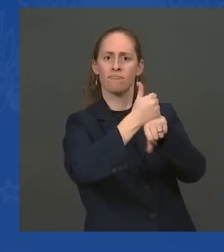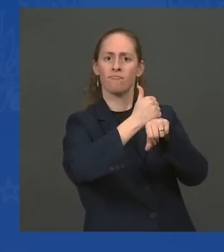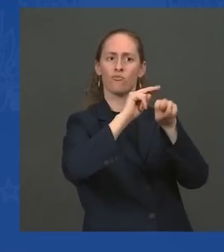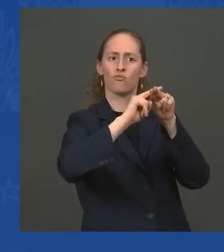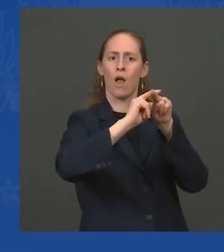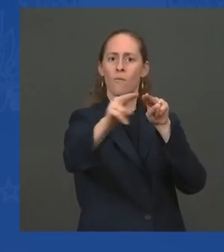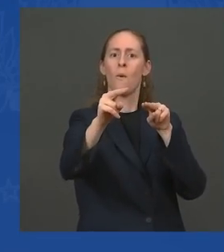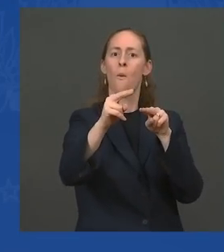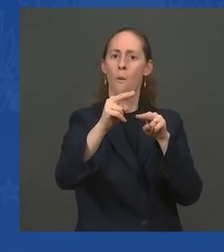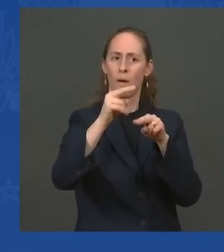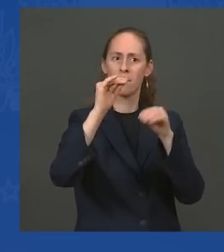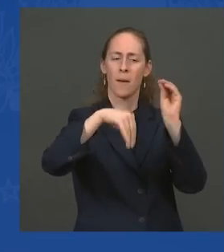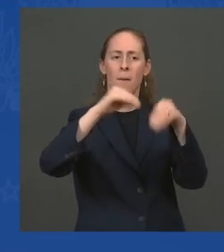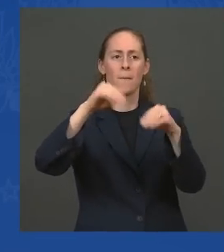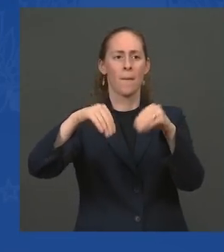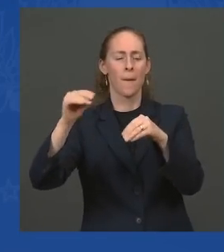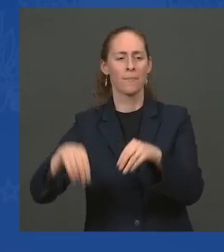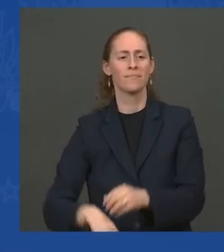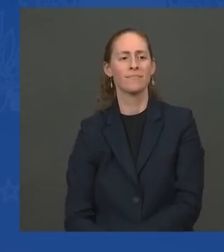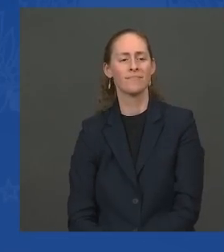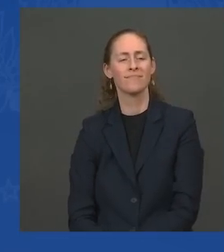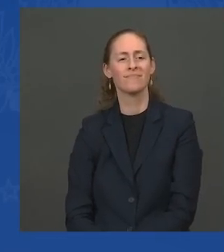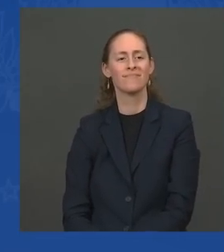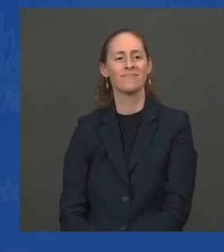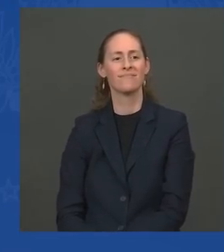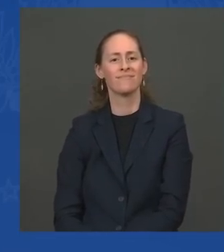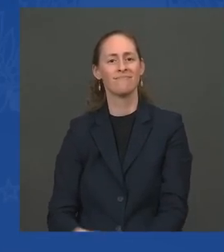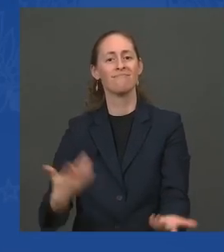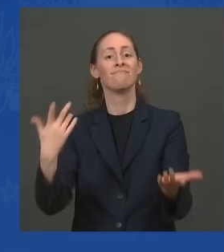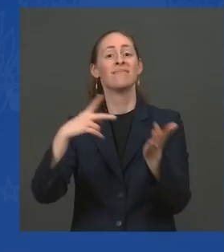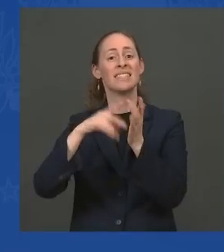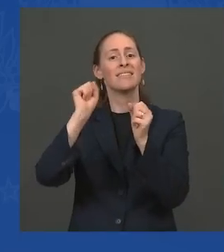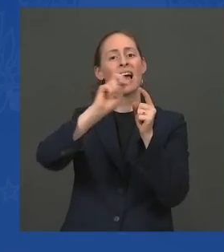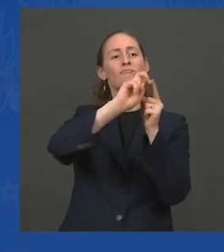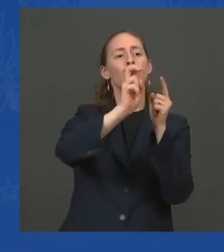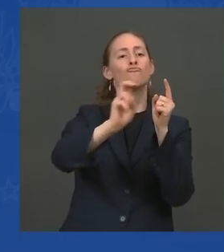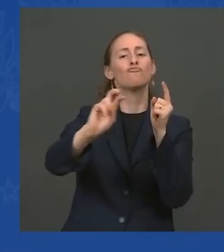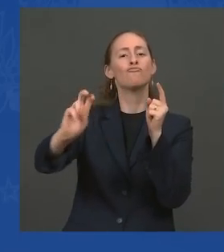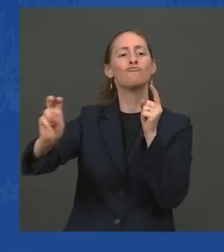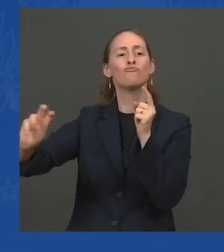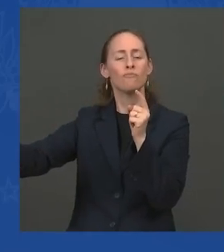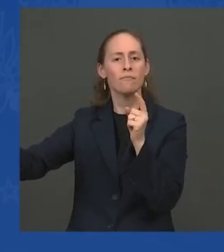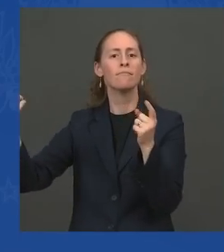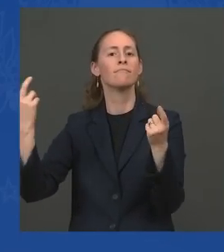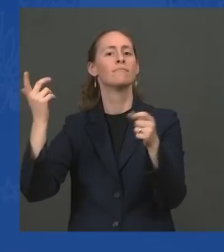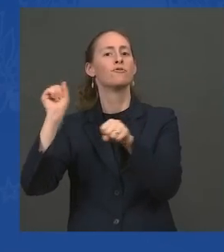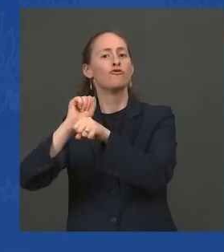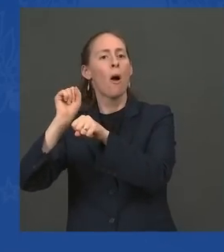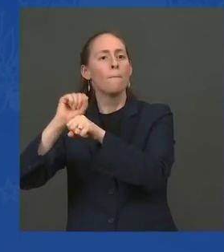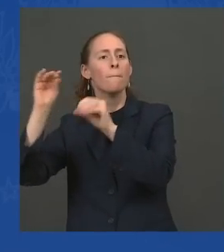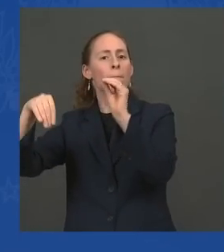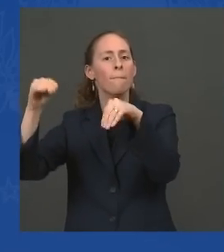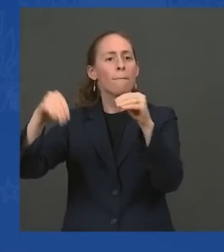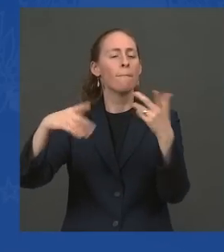uniting us, East and West; creating jobs; and opening up America in a way that had never occurred before.